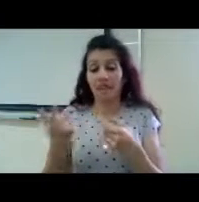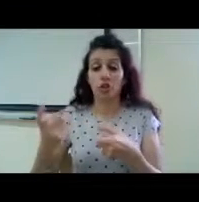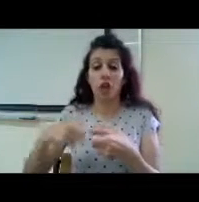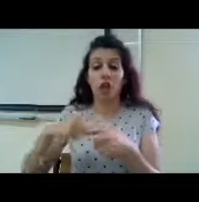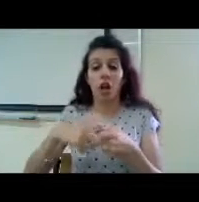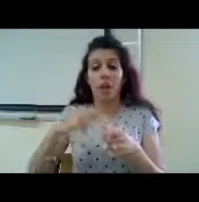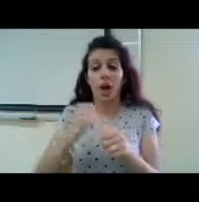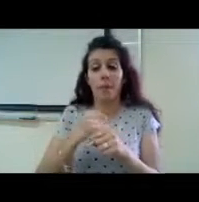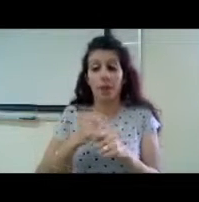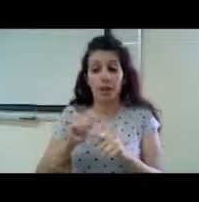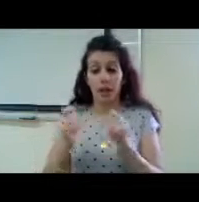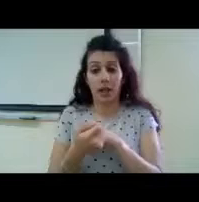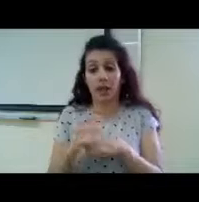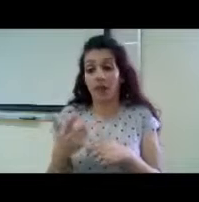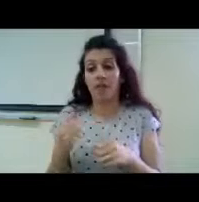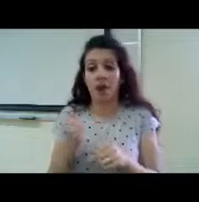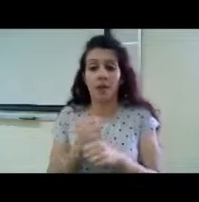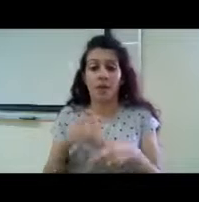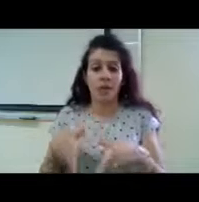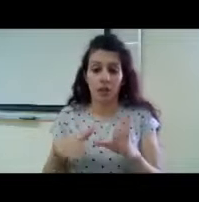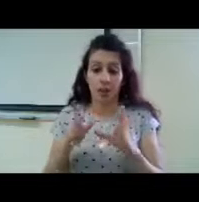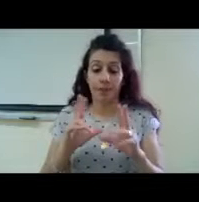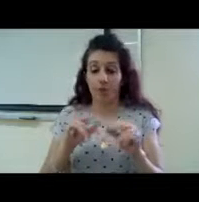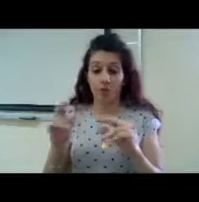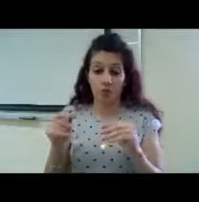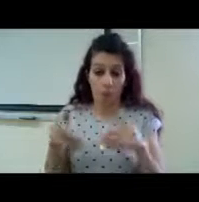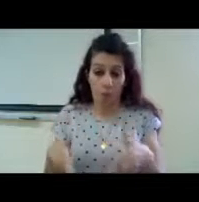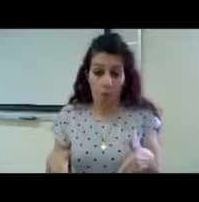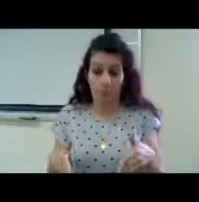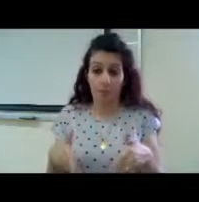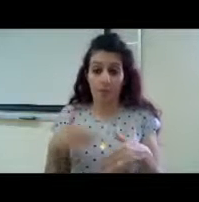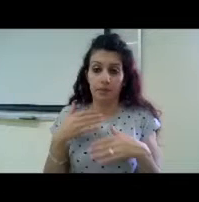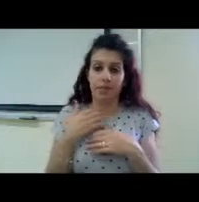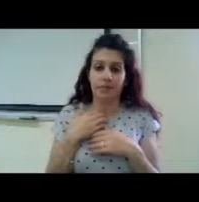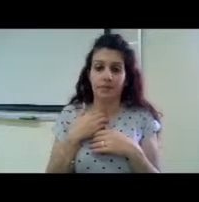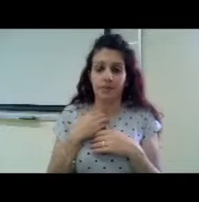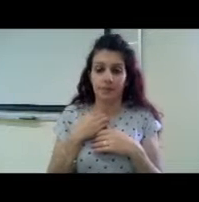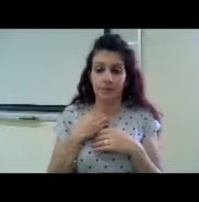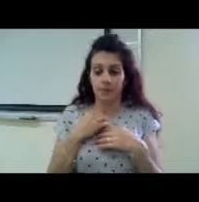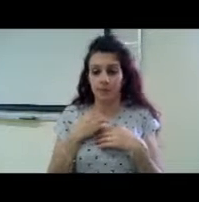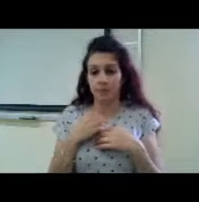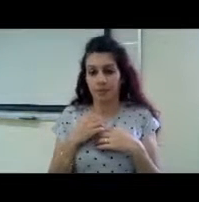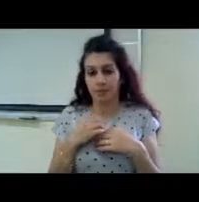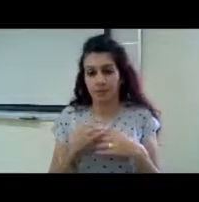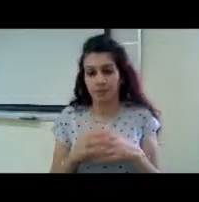themselves and as aina said at the end of her talk you know working across the